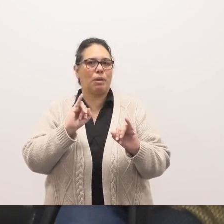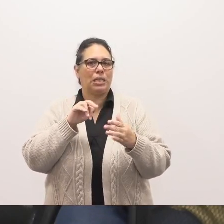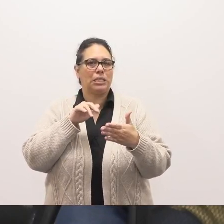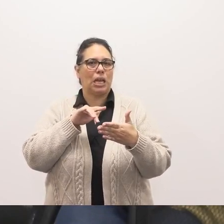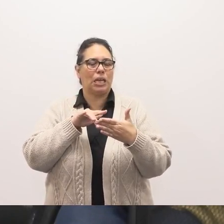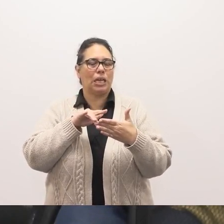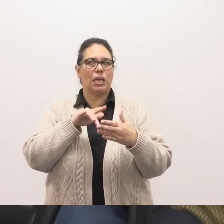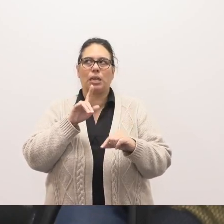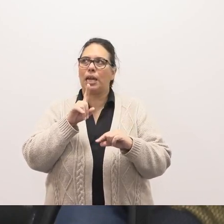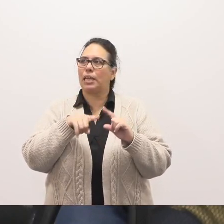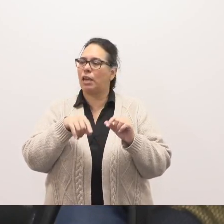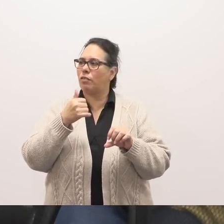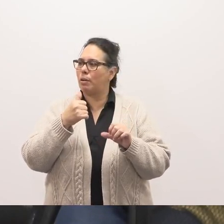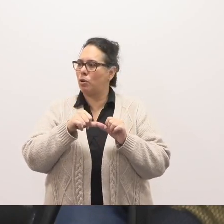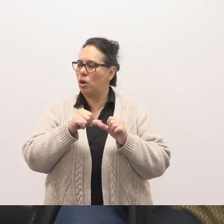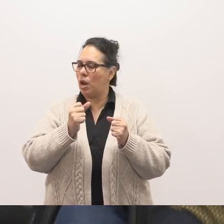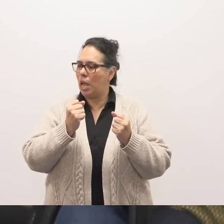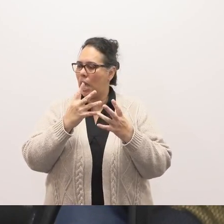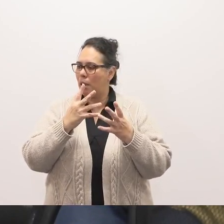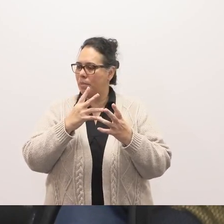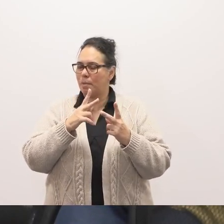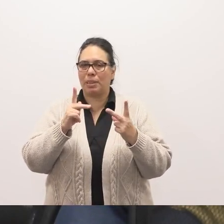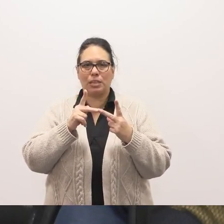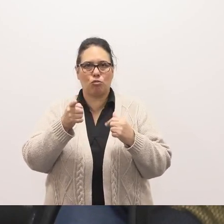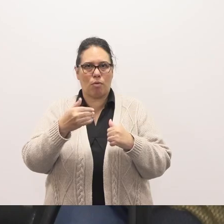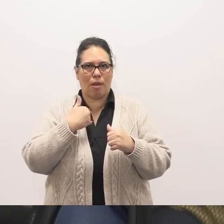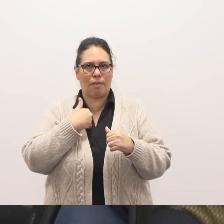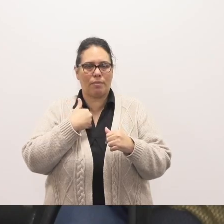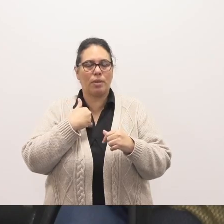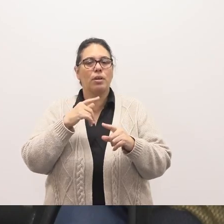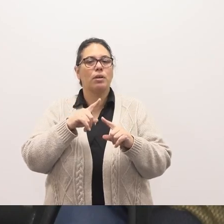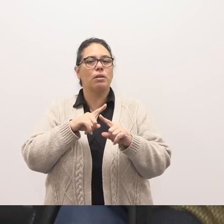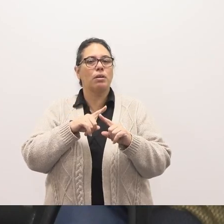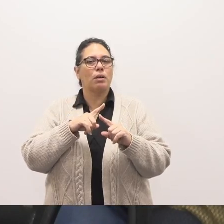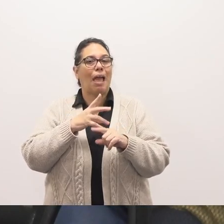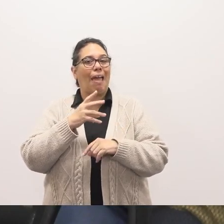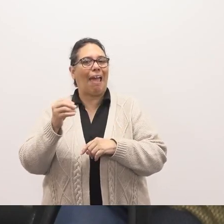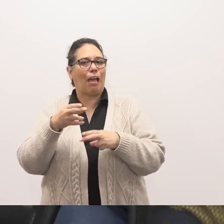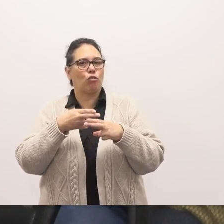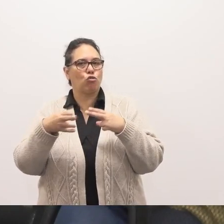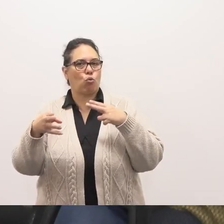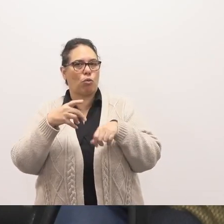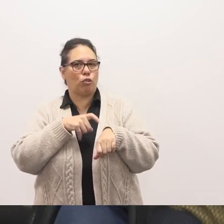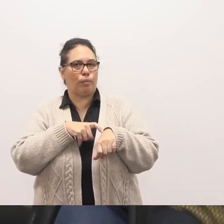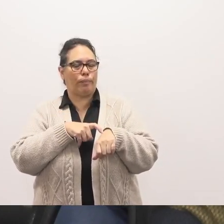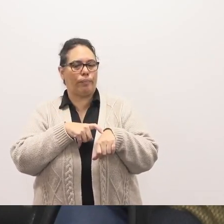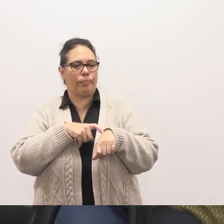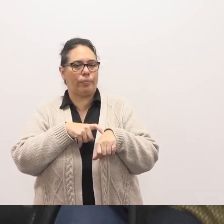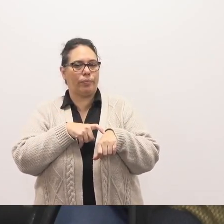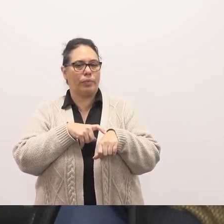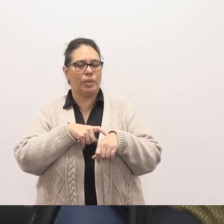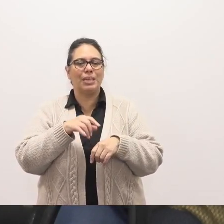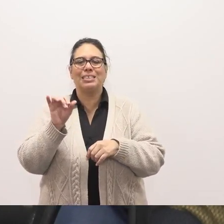how many independent study sites you have, plus short term, but yeah, and same with continuation.